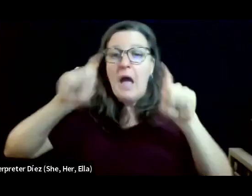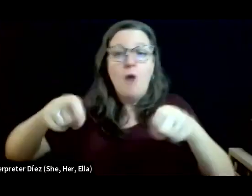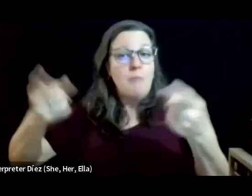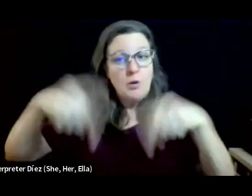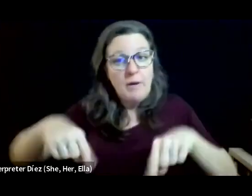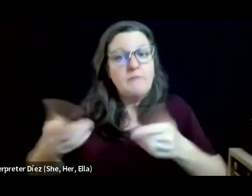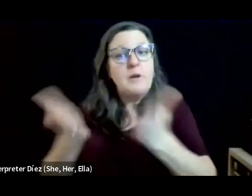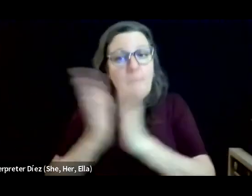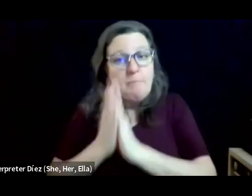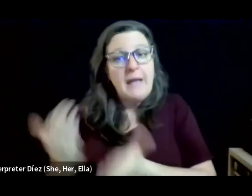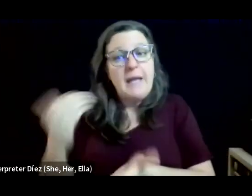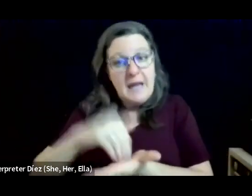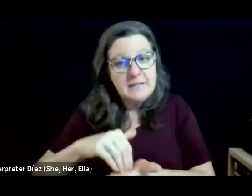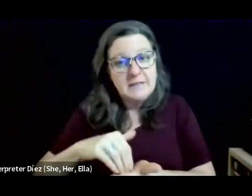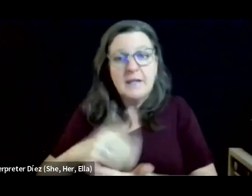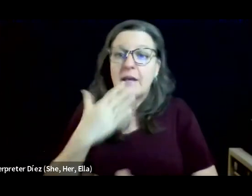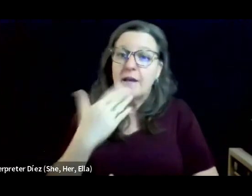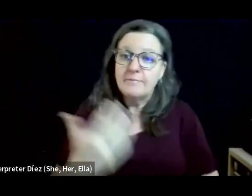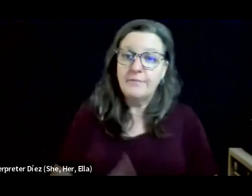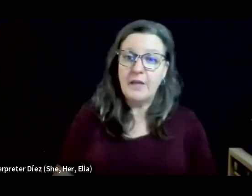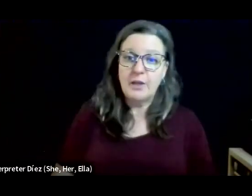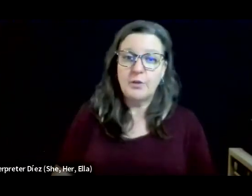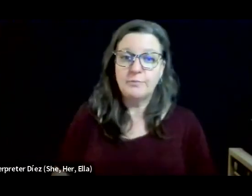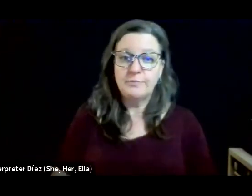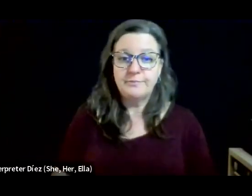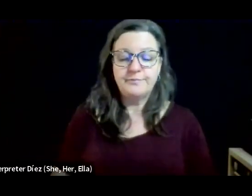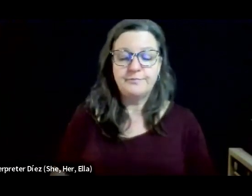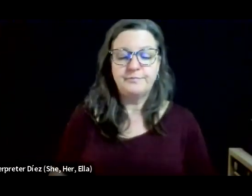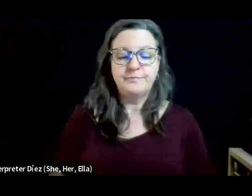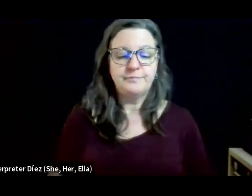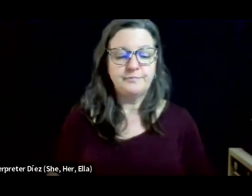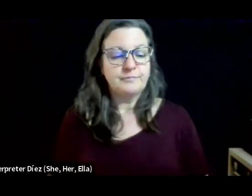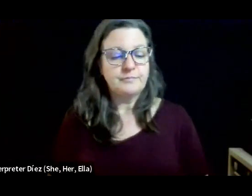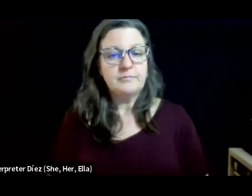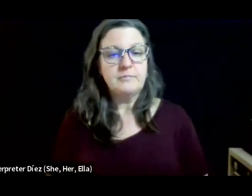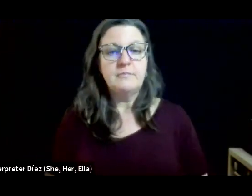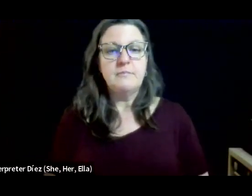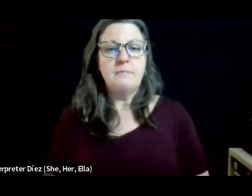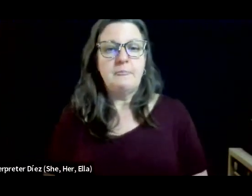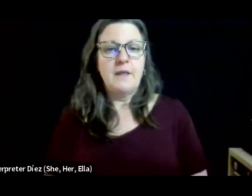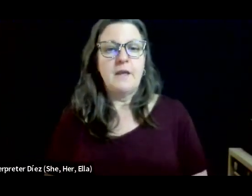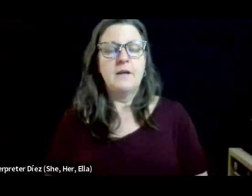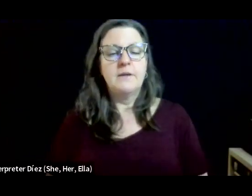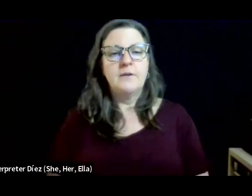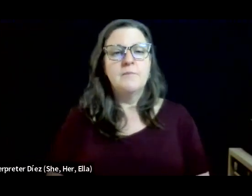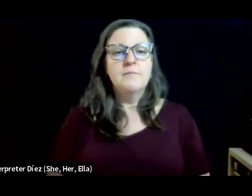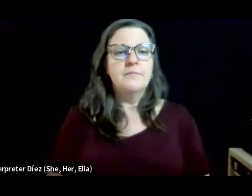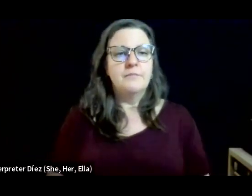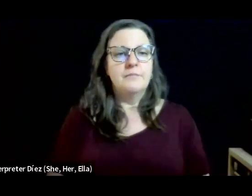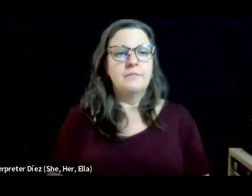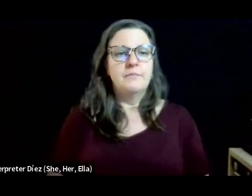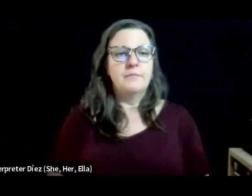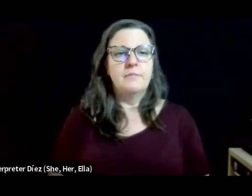Thank you. Okay.